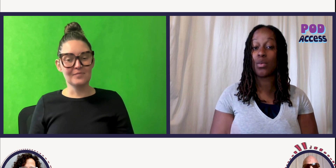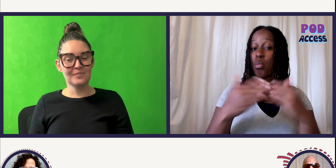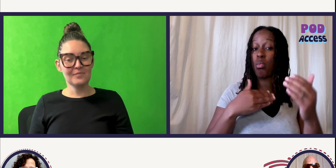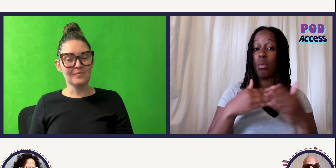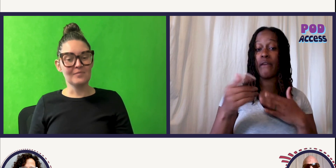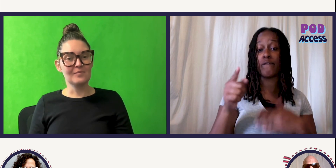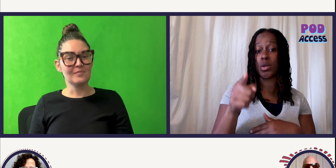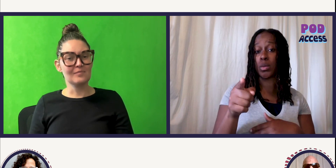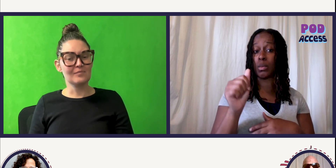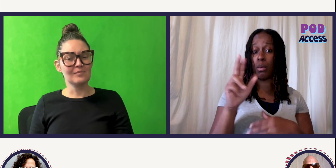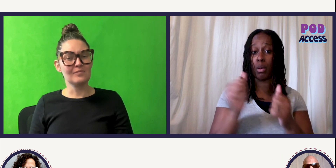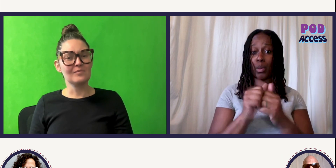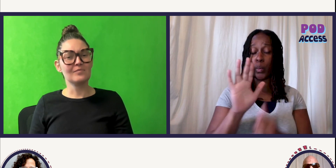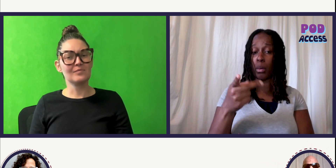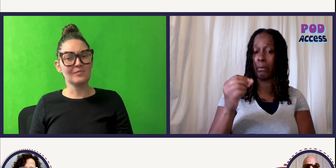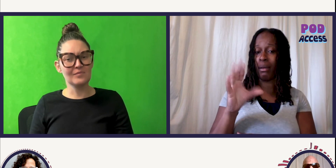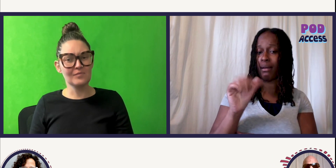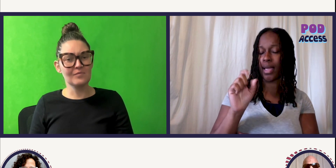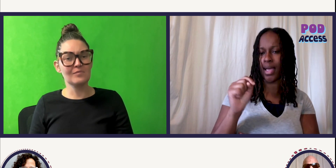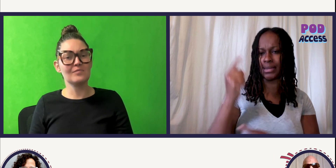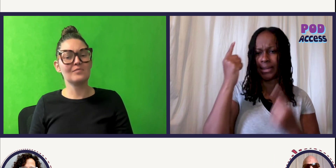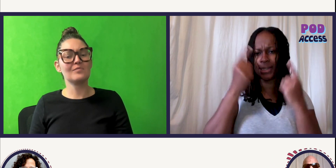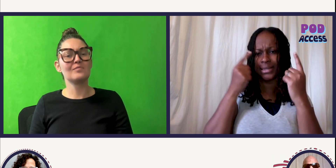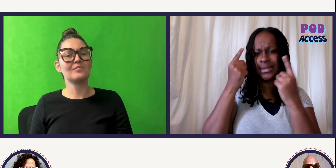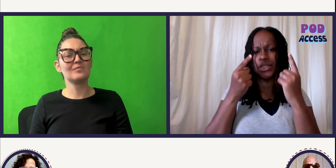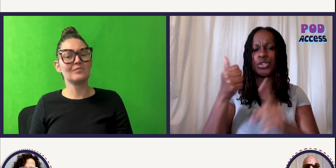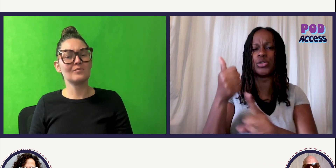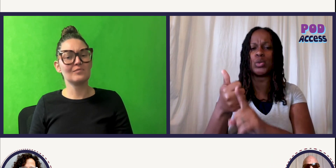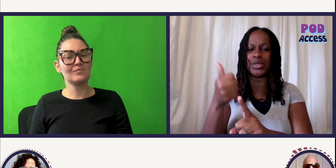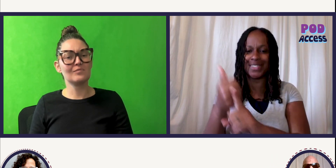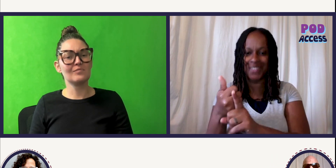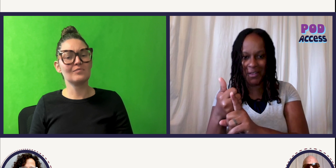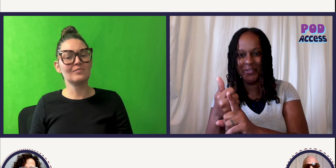Wherever you are with your podcast, consider yourself on your way to success.